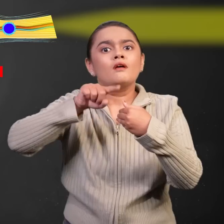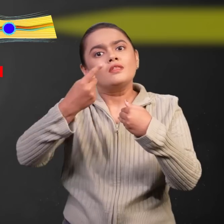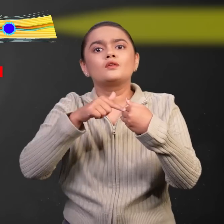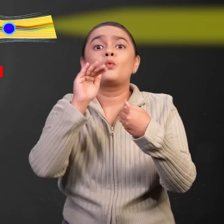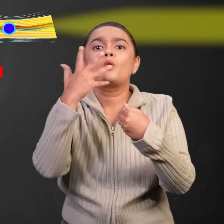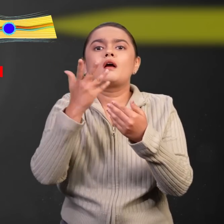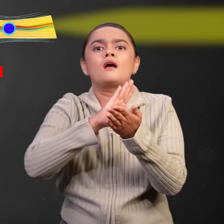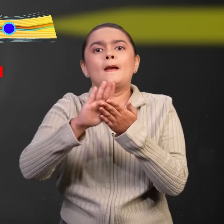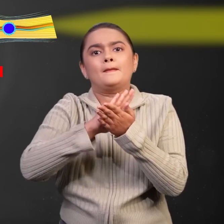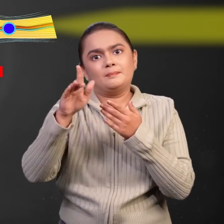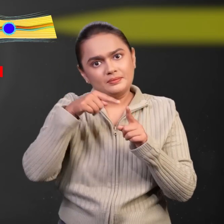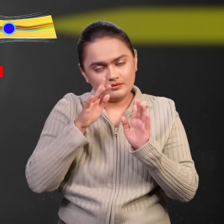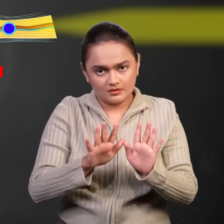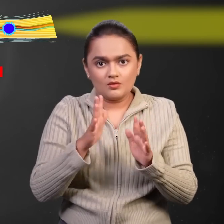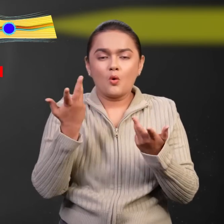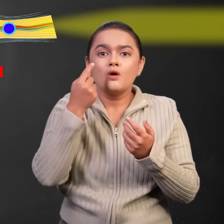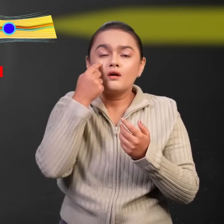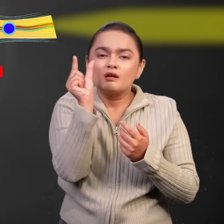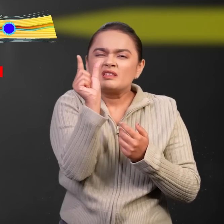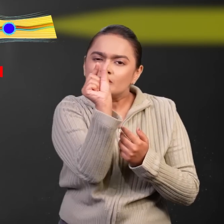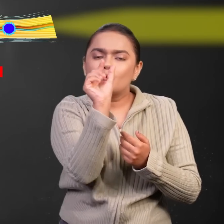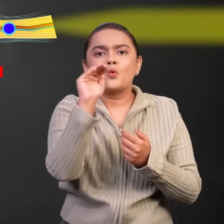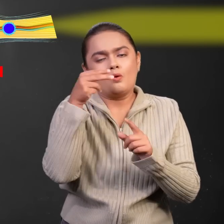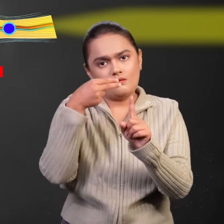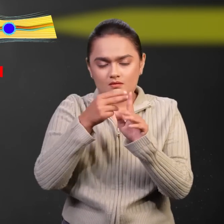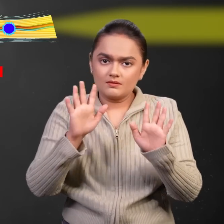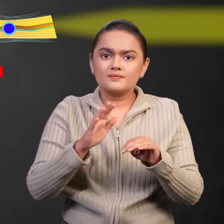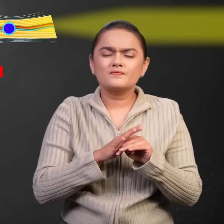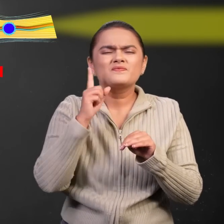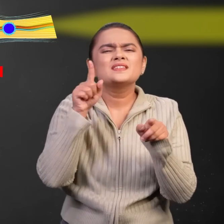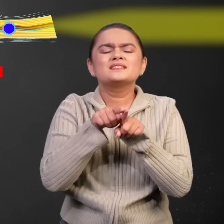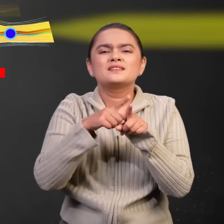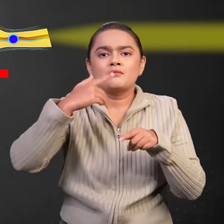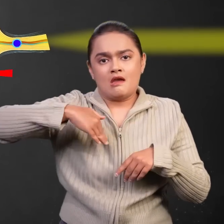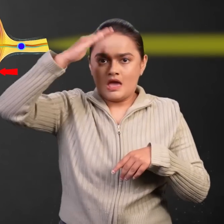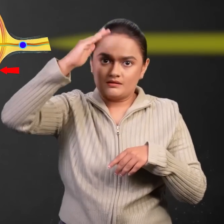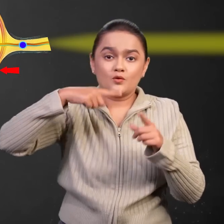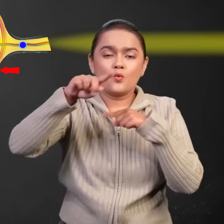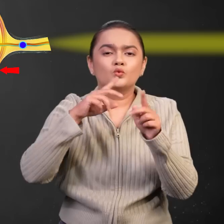then we have what is known as Hyperopia or a shorter eyeball. So in a sense it's like height -